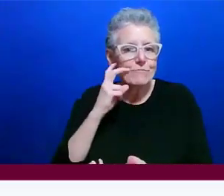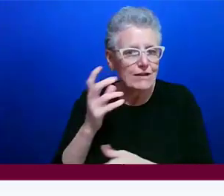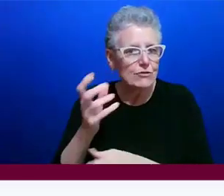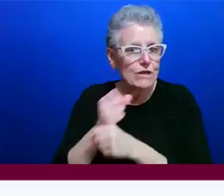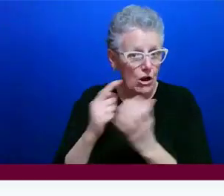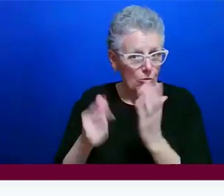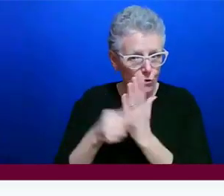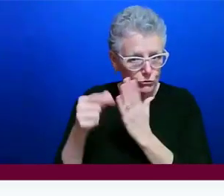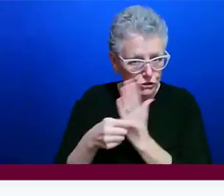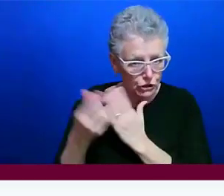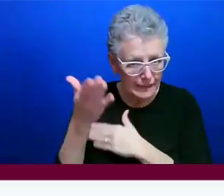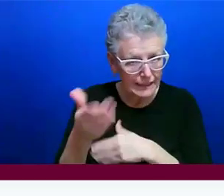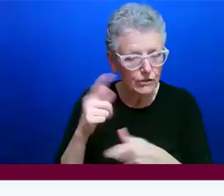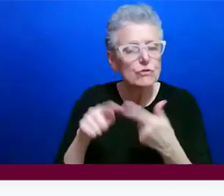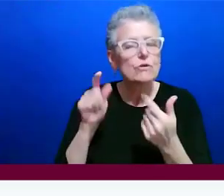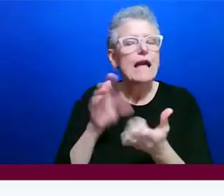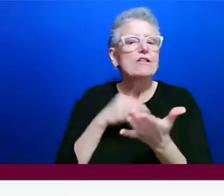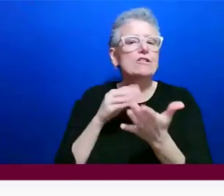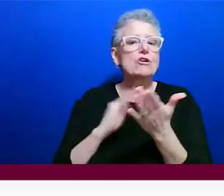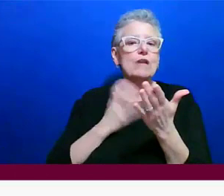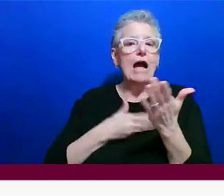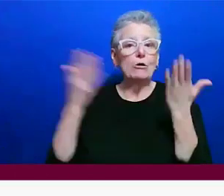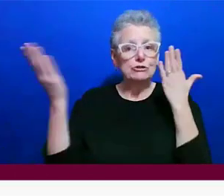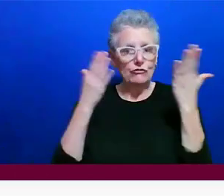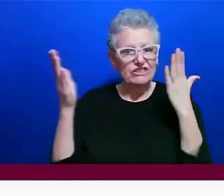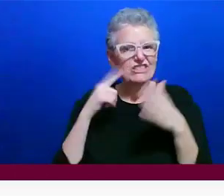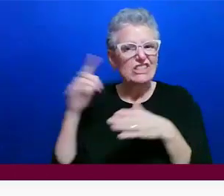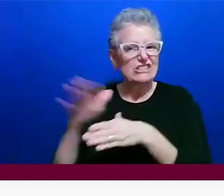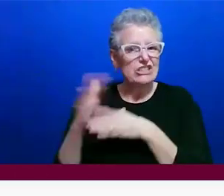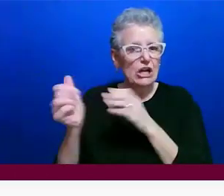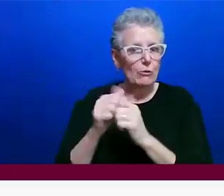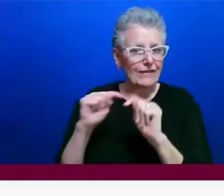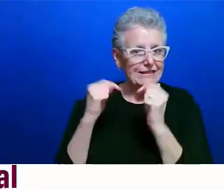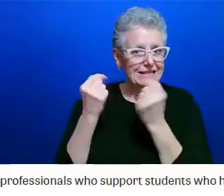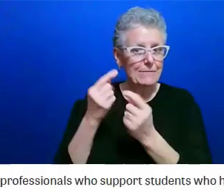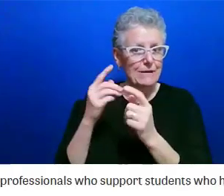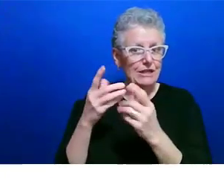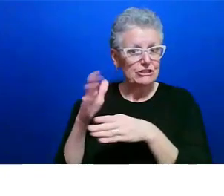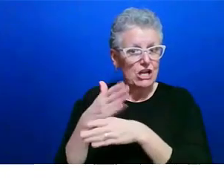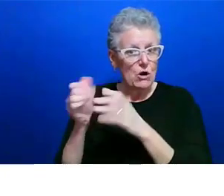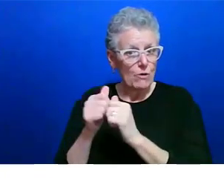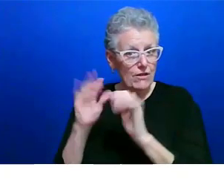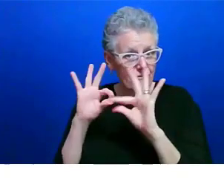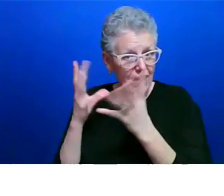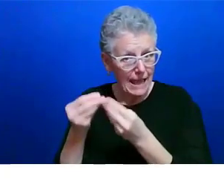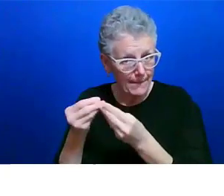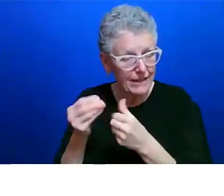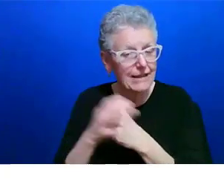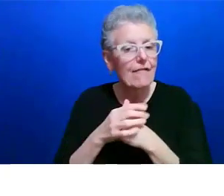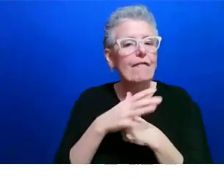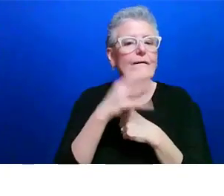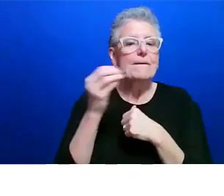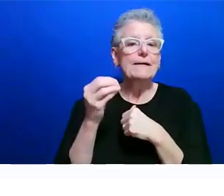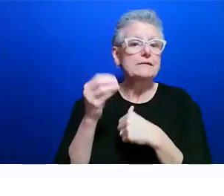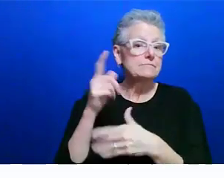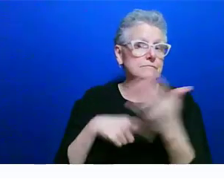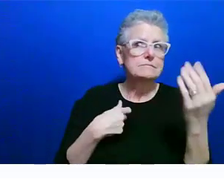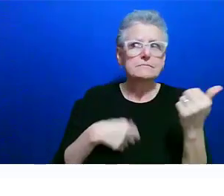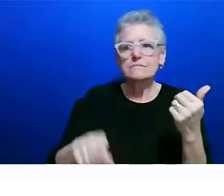You can learn about our services and share those with the team and the family. And what I really want to show you